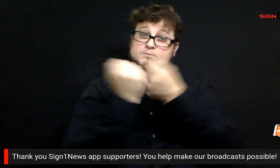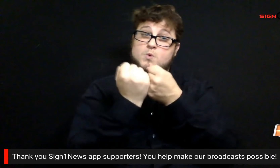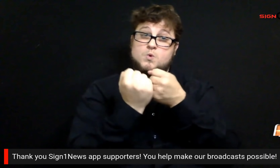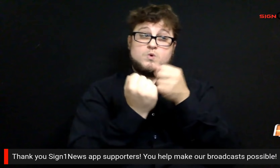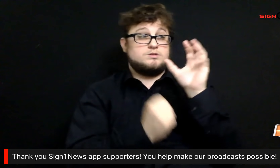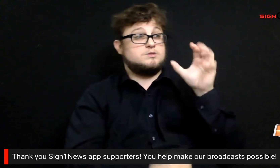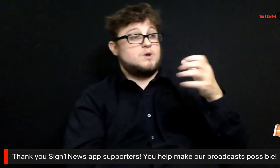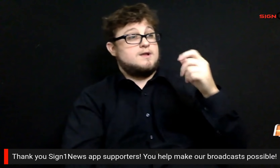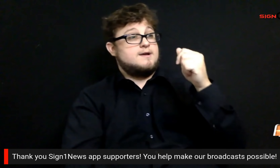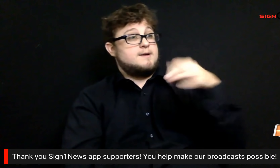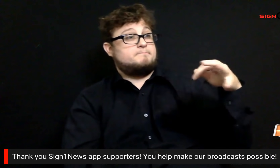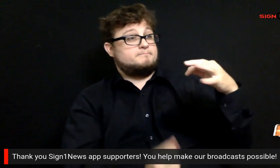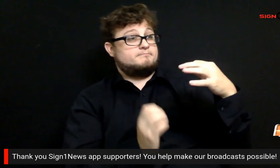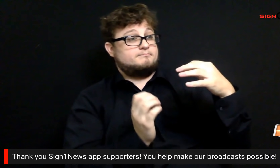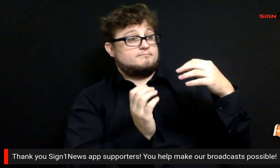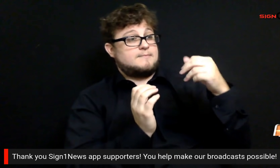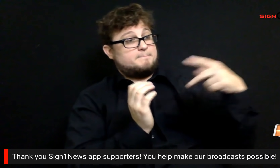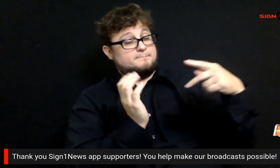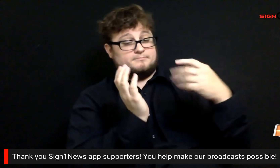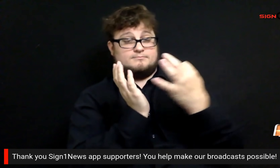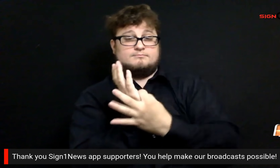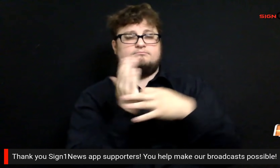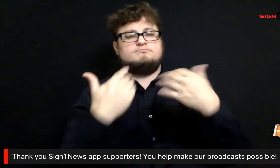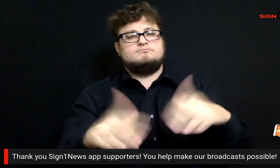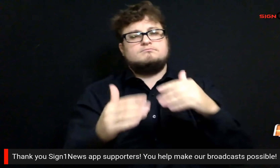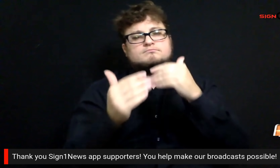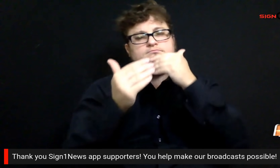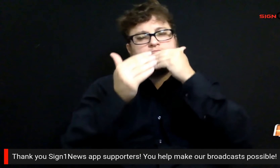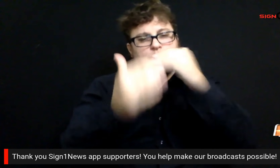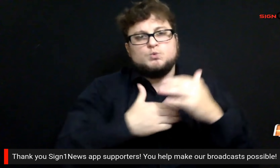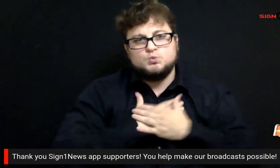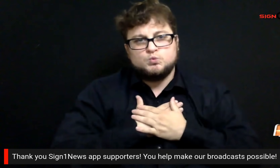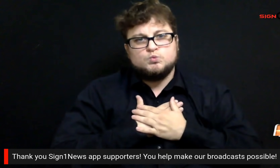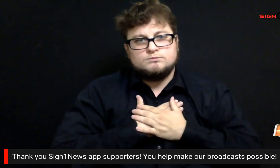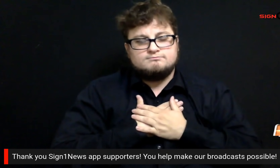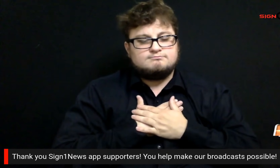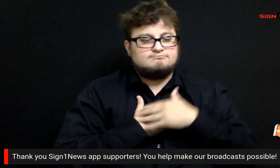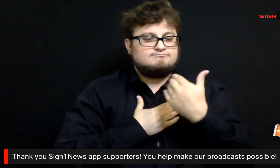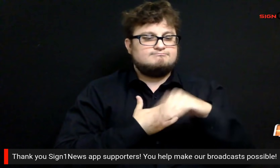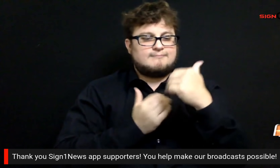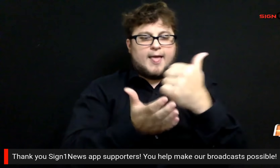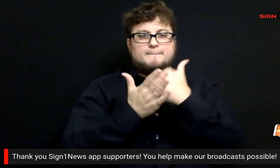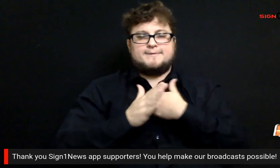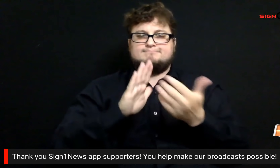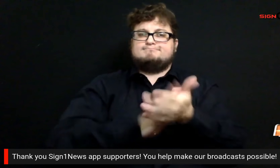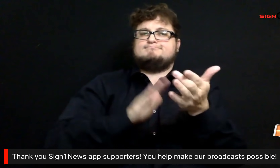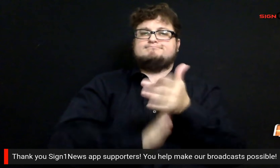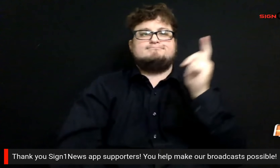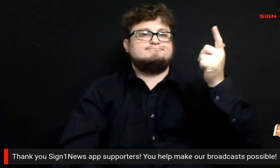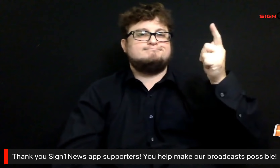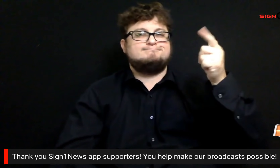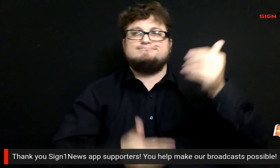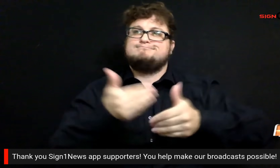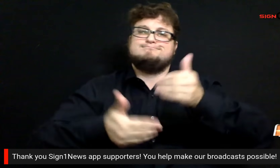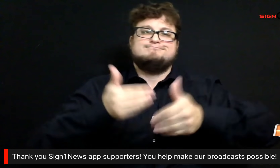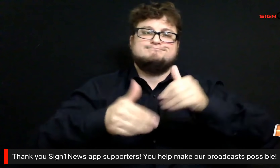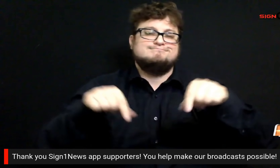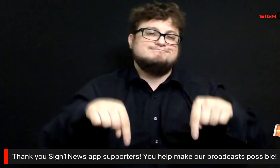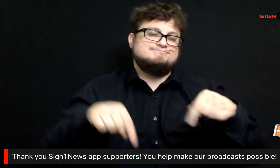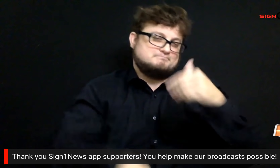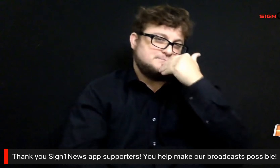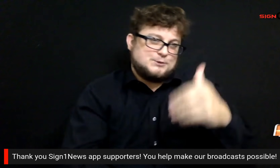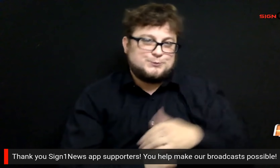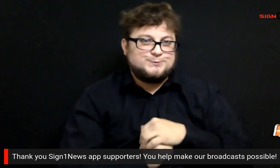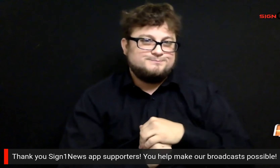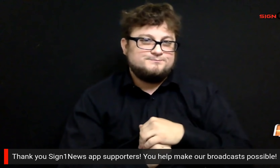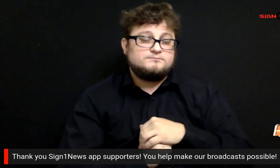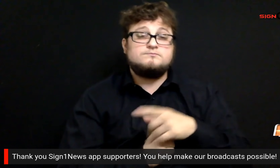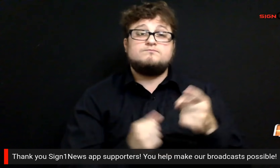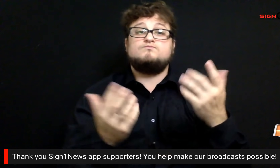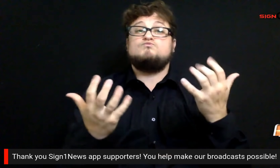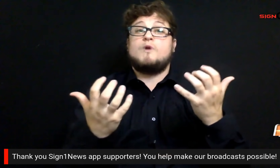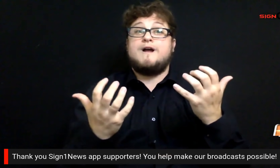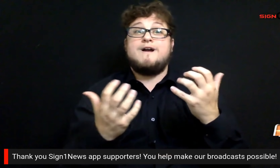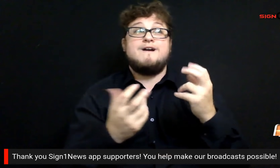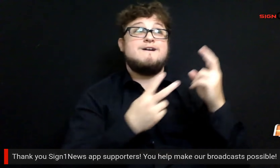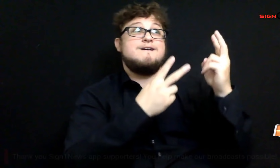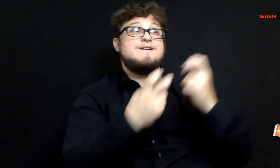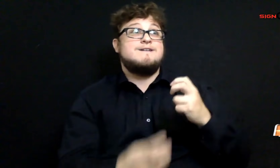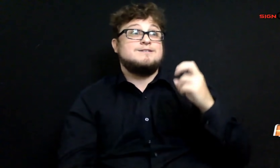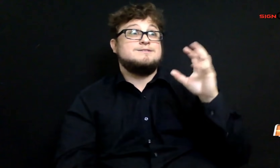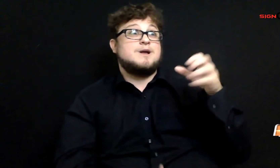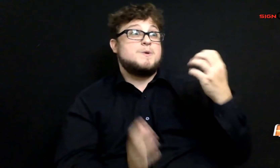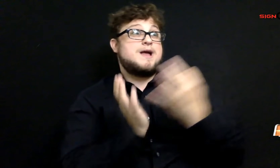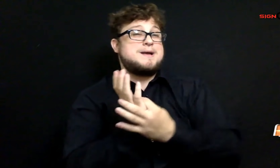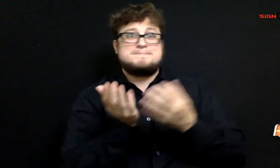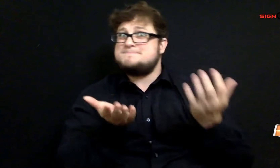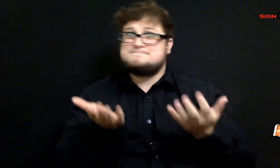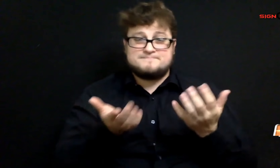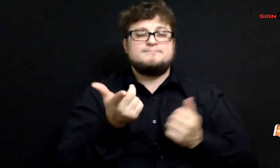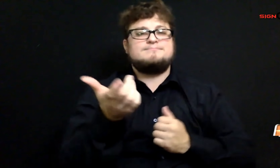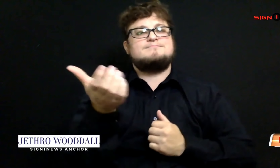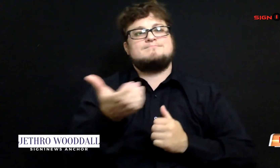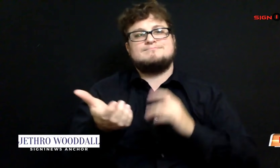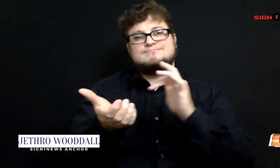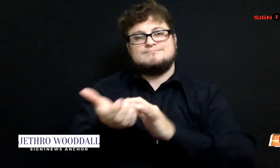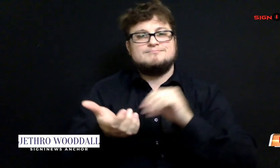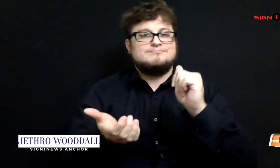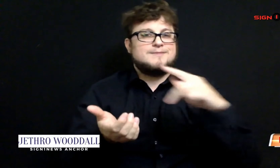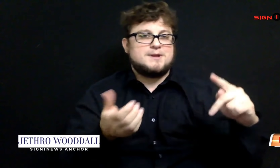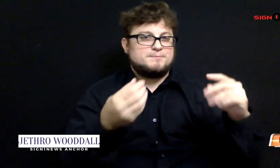you to our Sign1News app supporters you help make this broadcast happen